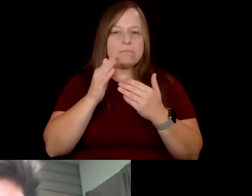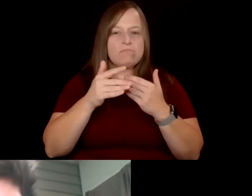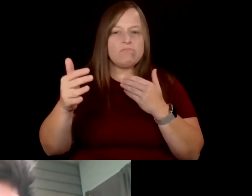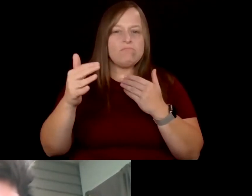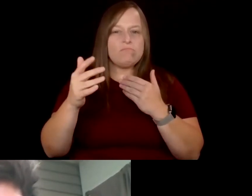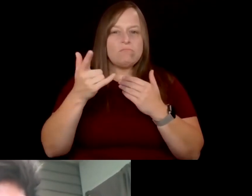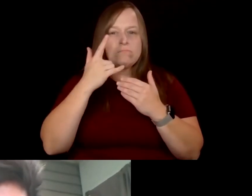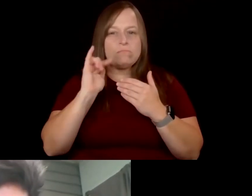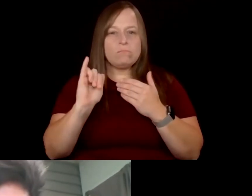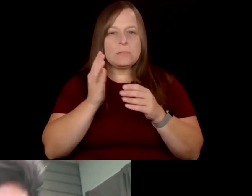in this area.